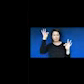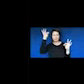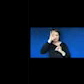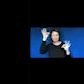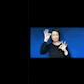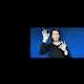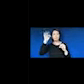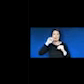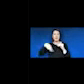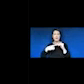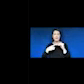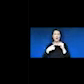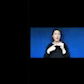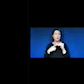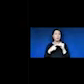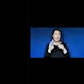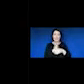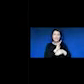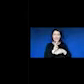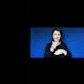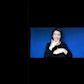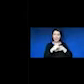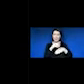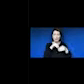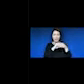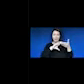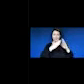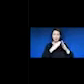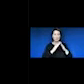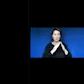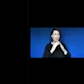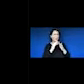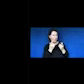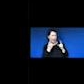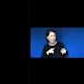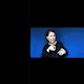of businesses in their community and what is done in those walls.